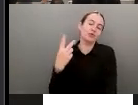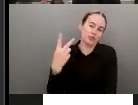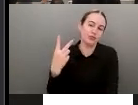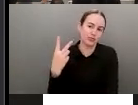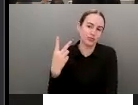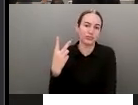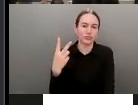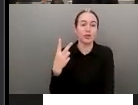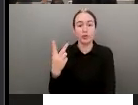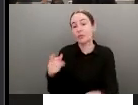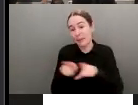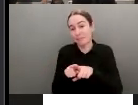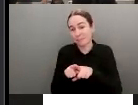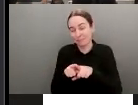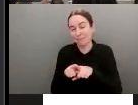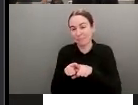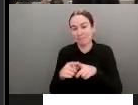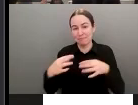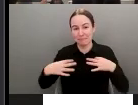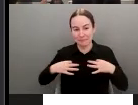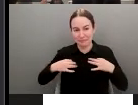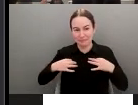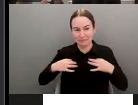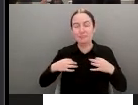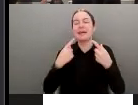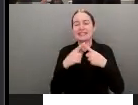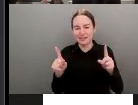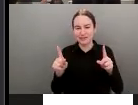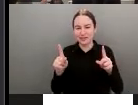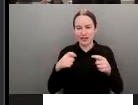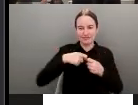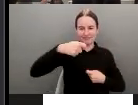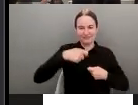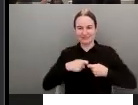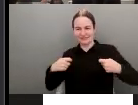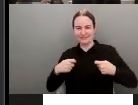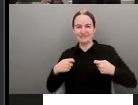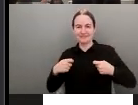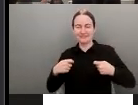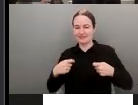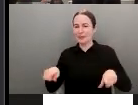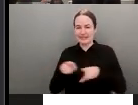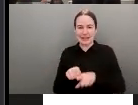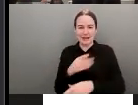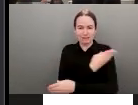of the same items of different size, M and